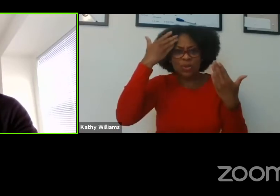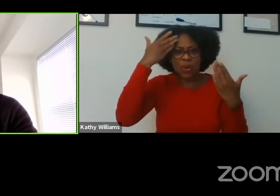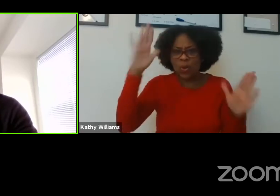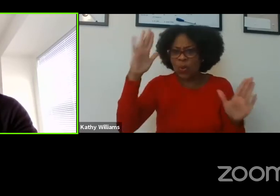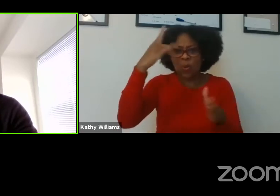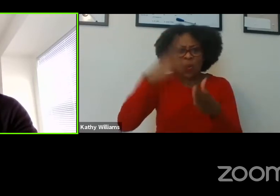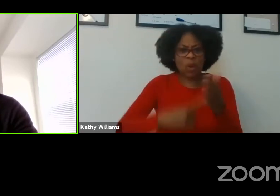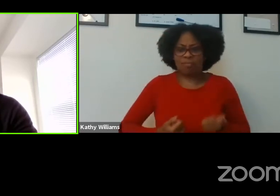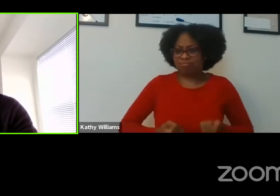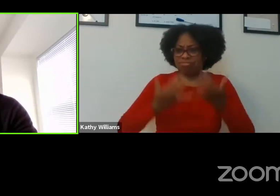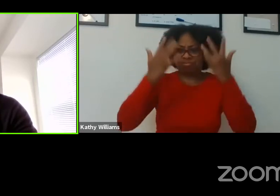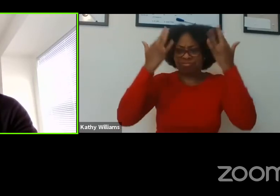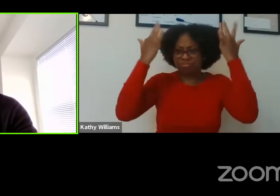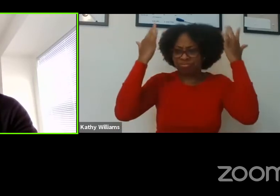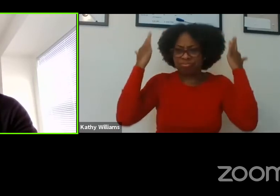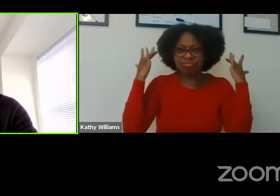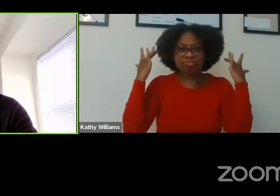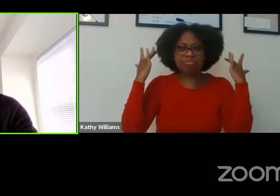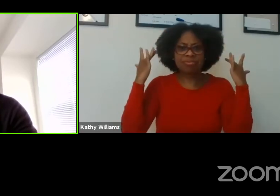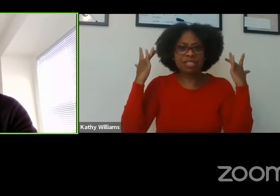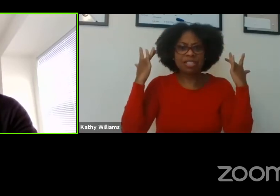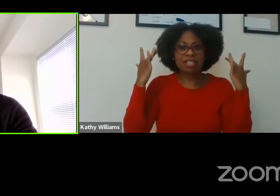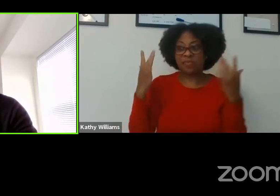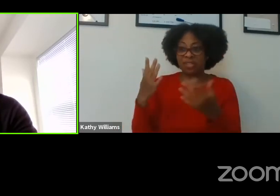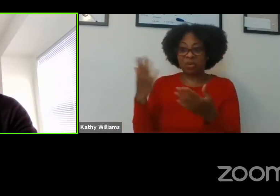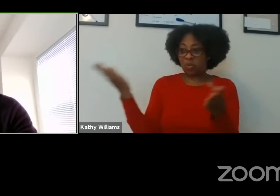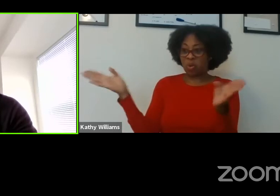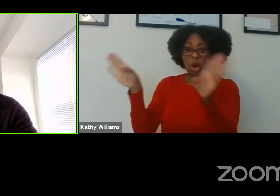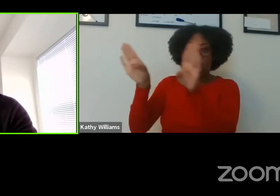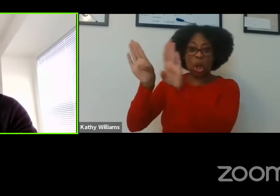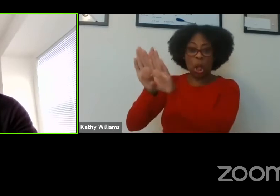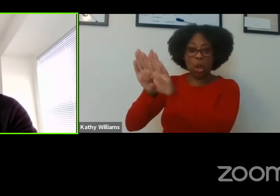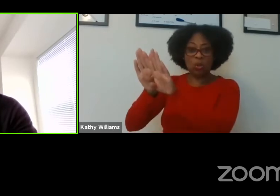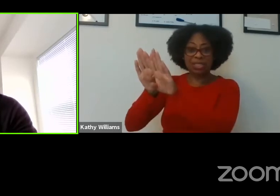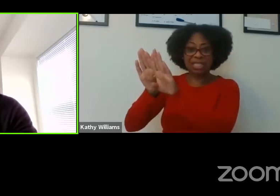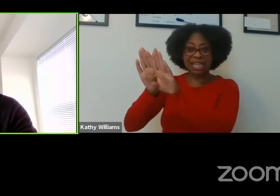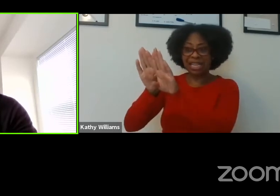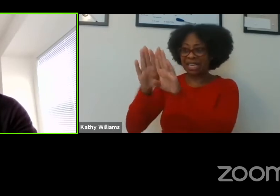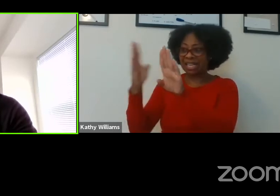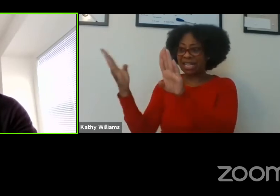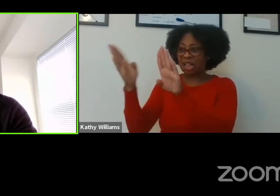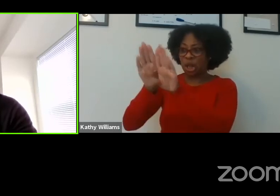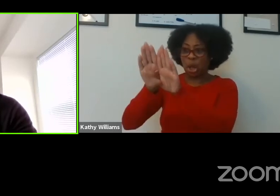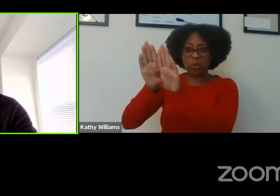but as we were closing the storage unit, this vase like broke into pieces.